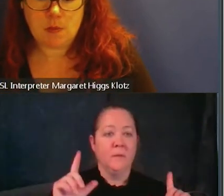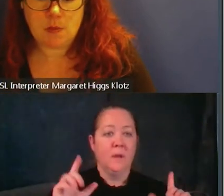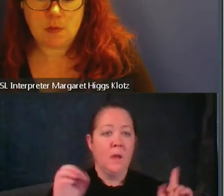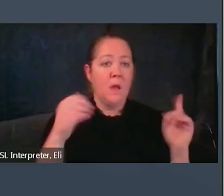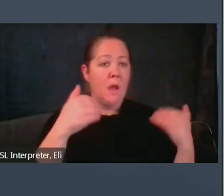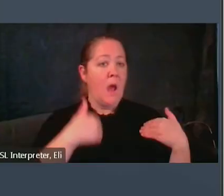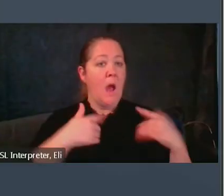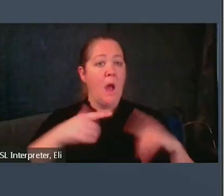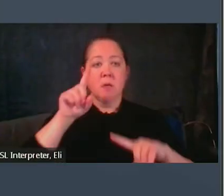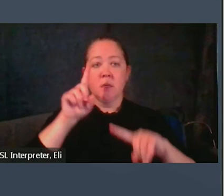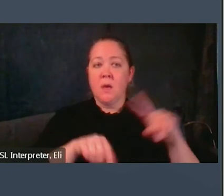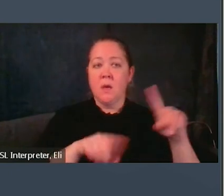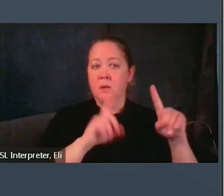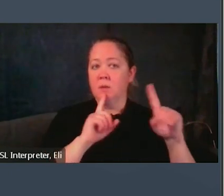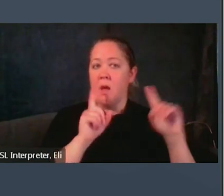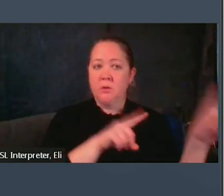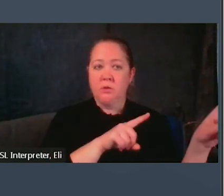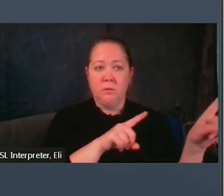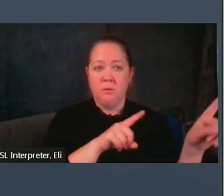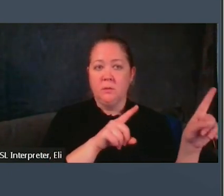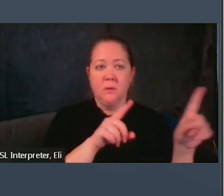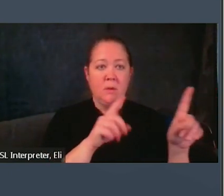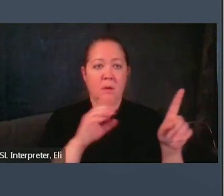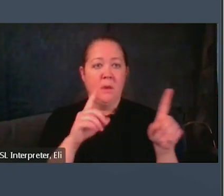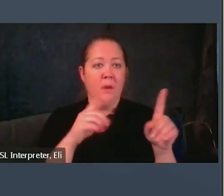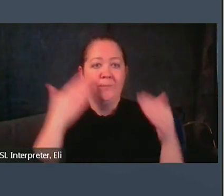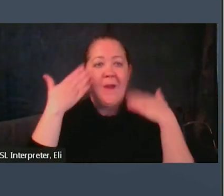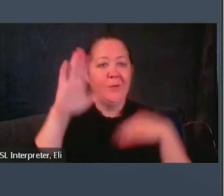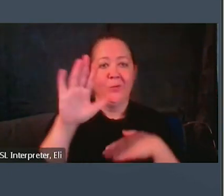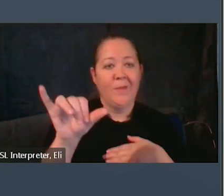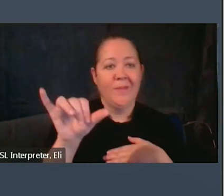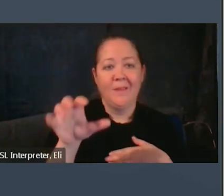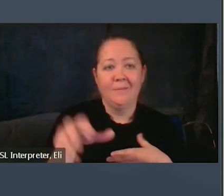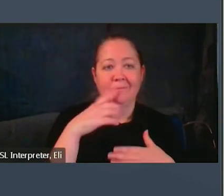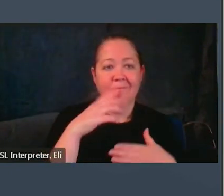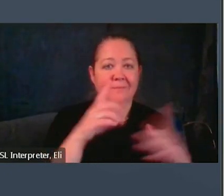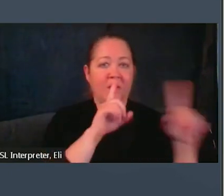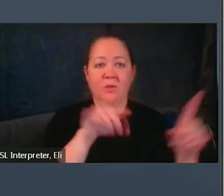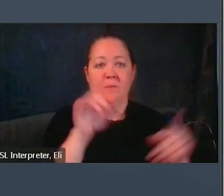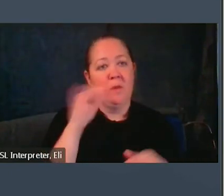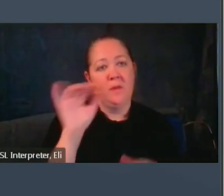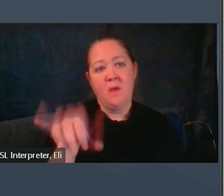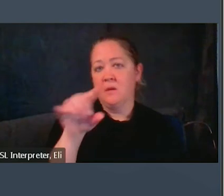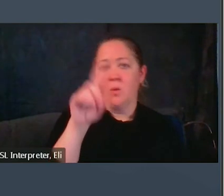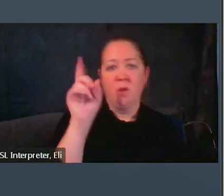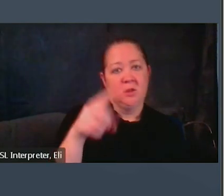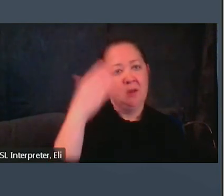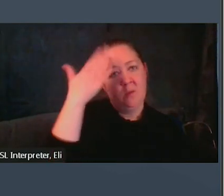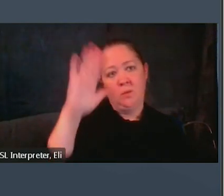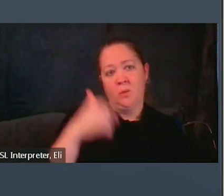I doubt that I D I don't know the answer to that question. I think the County already owns the site.